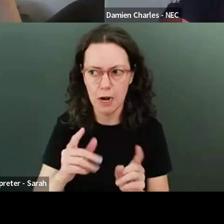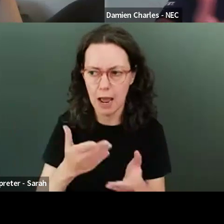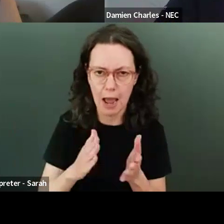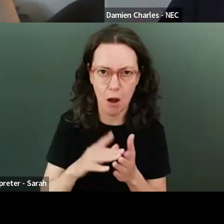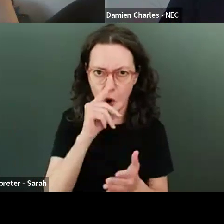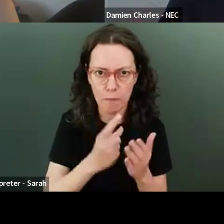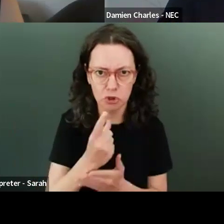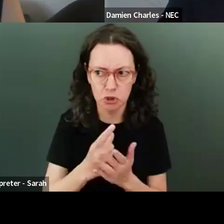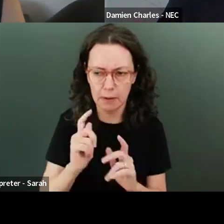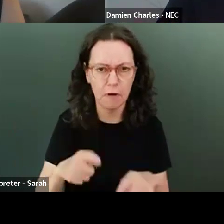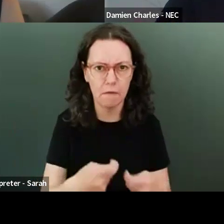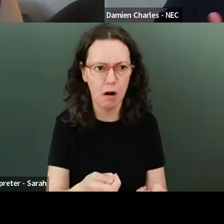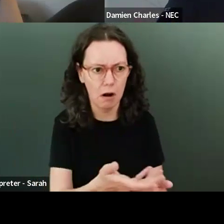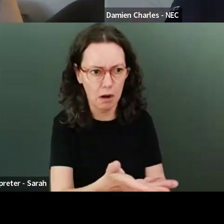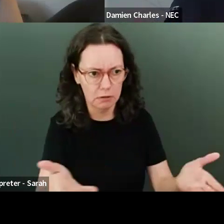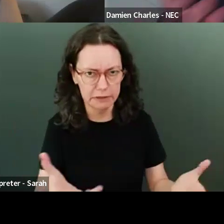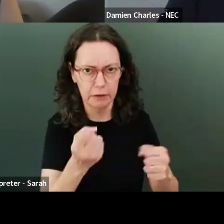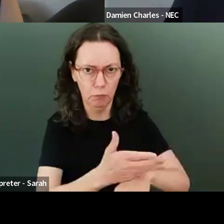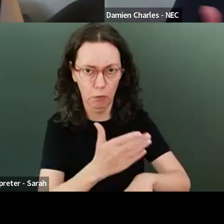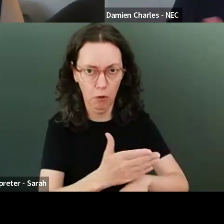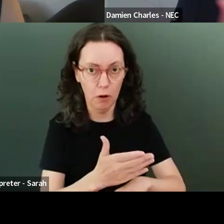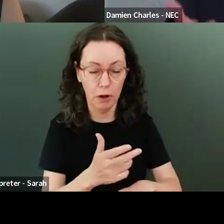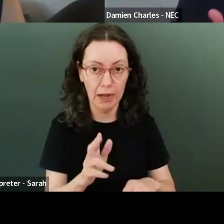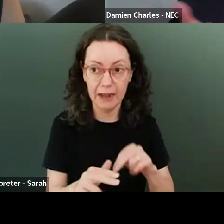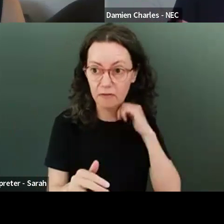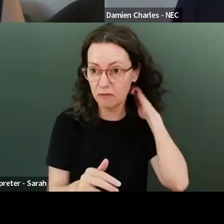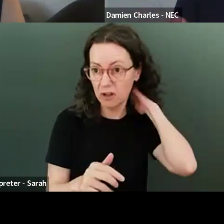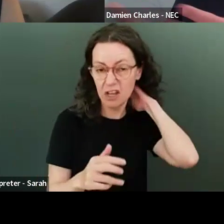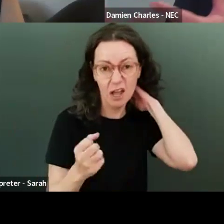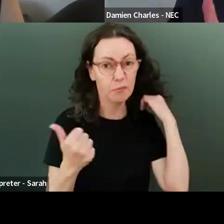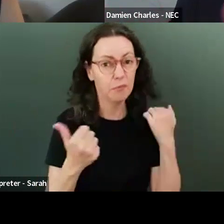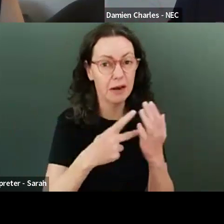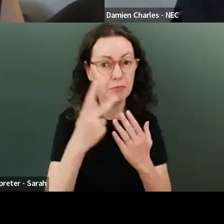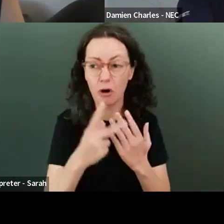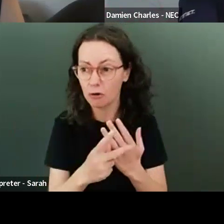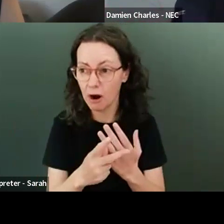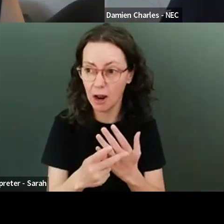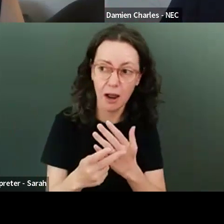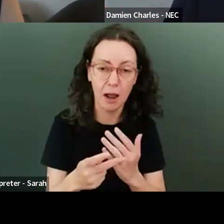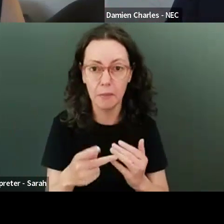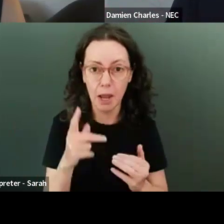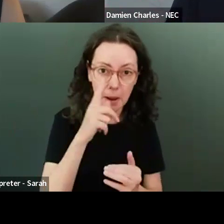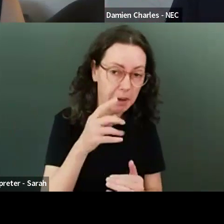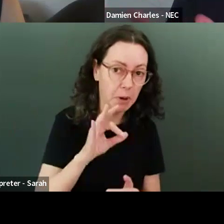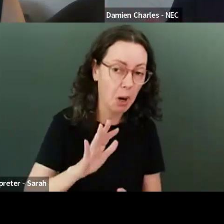provide employment you know otherwise it it we have all these programs and they'll lead to nothing if we're not